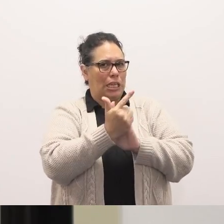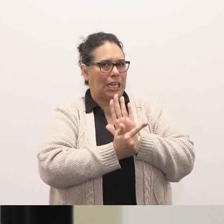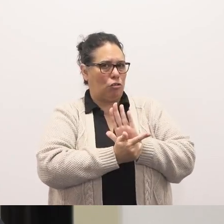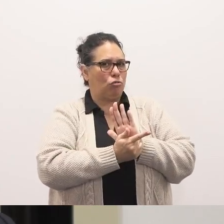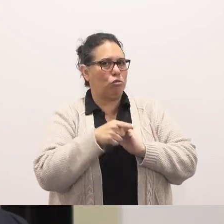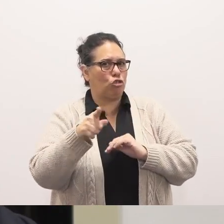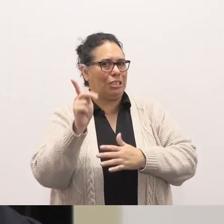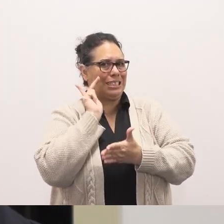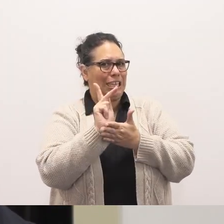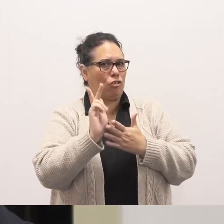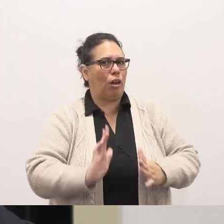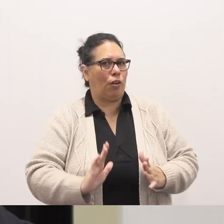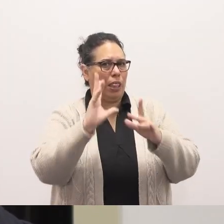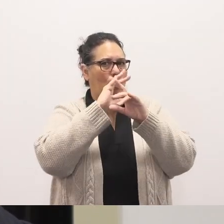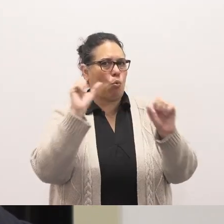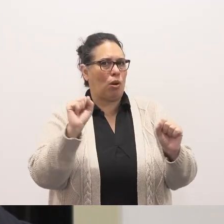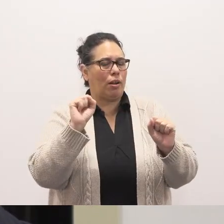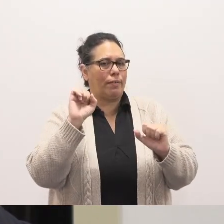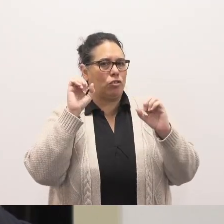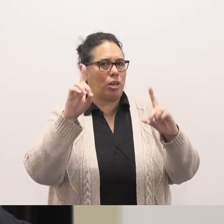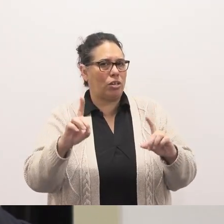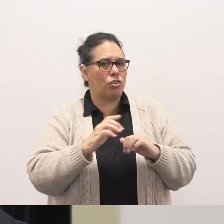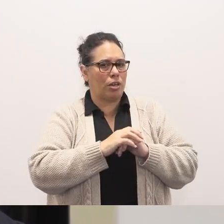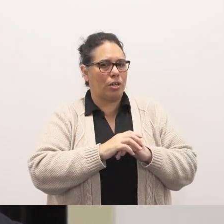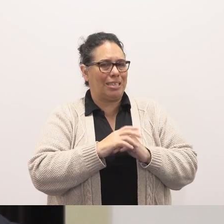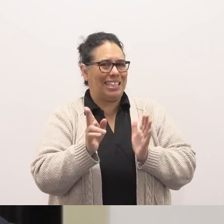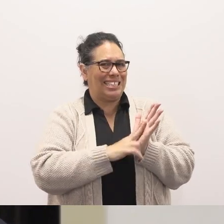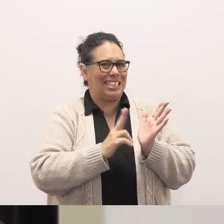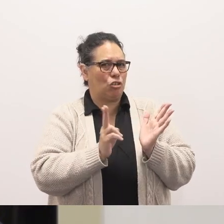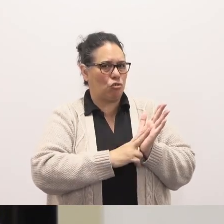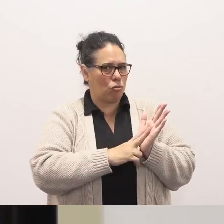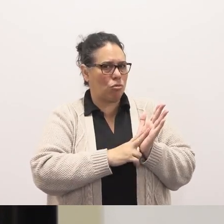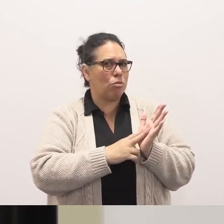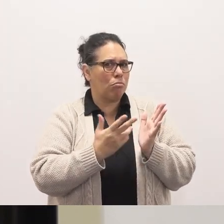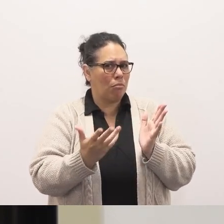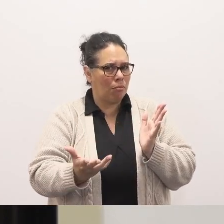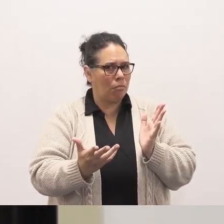And so, the signature certification is so that,